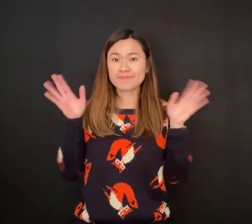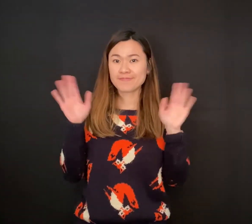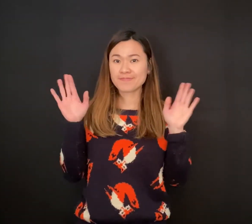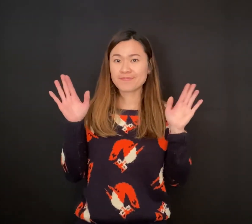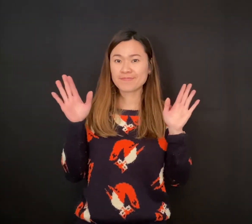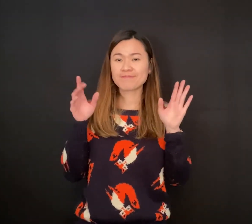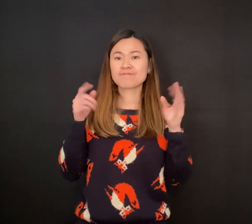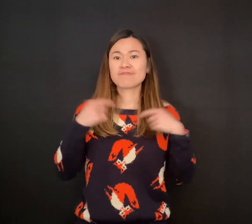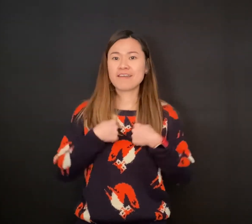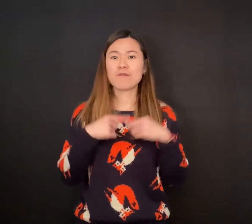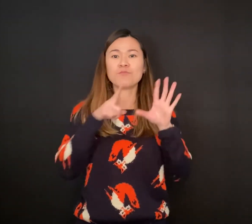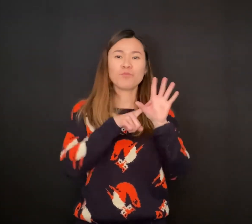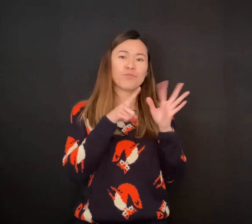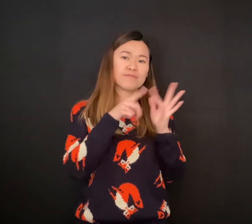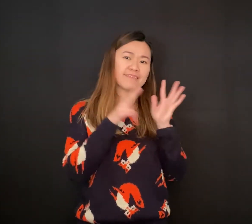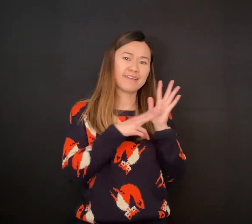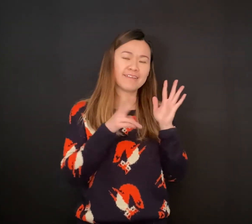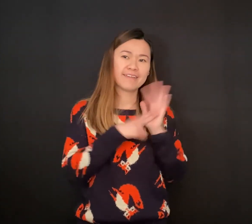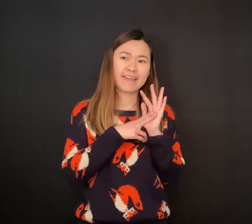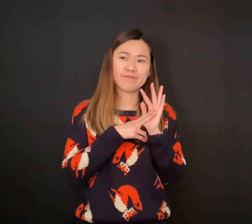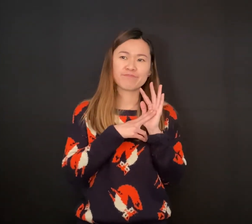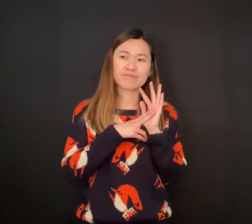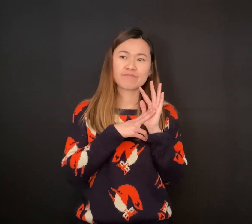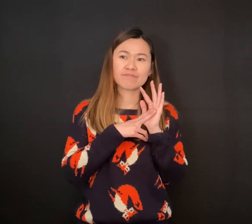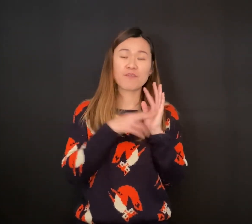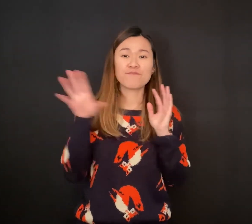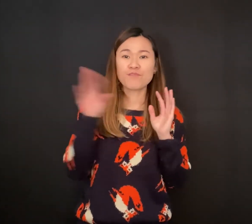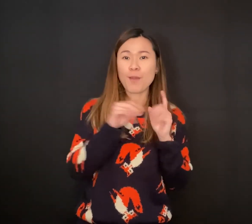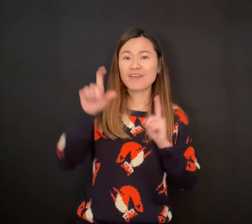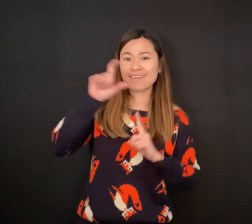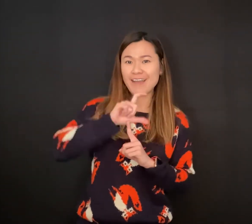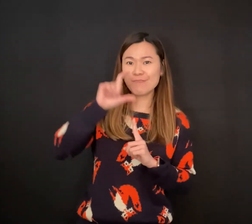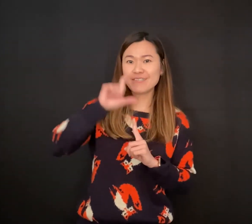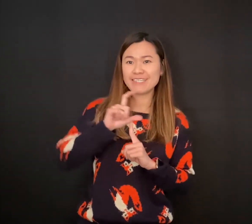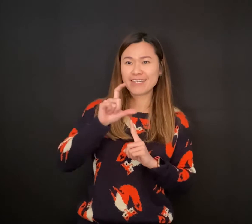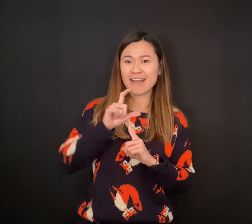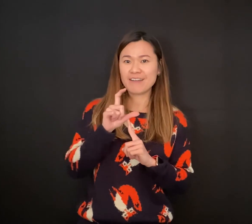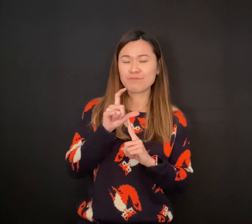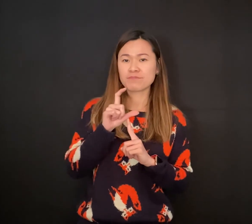Hello, my name is Yenn. I'm from Canberra.